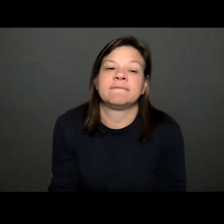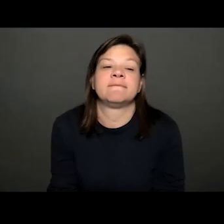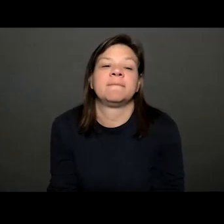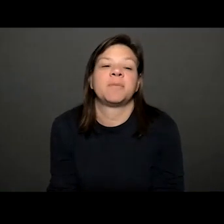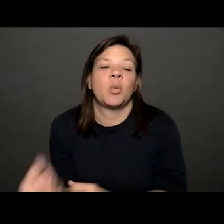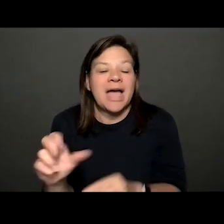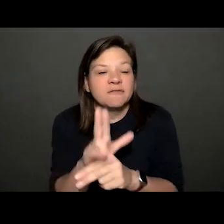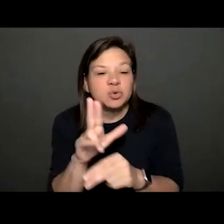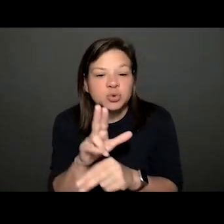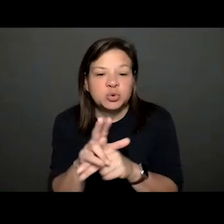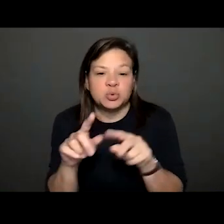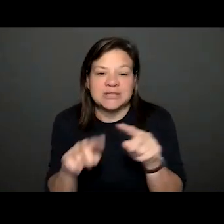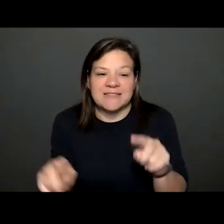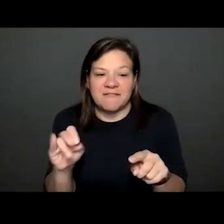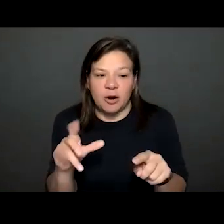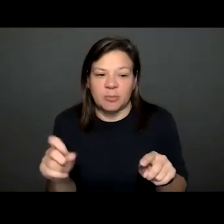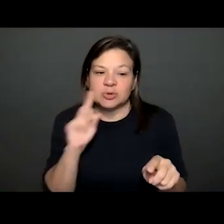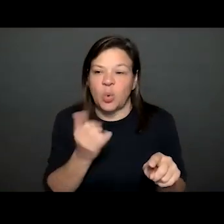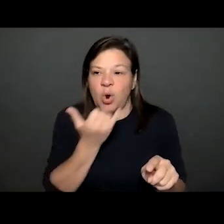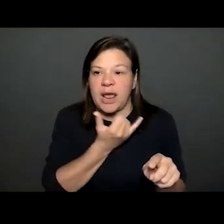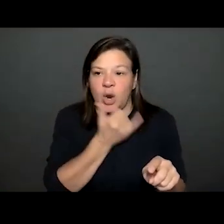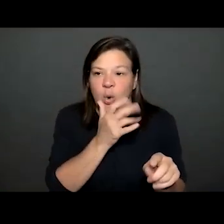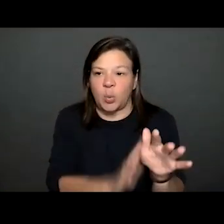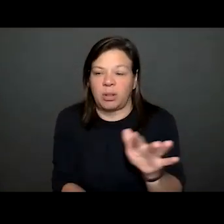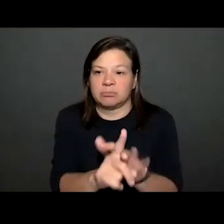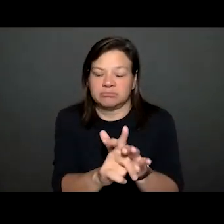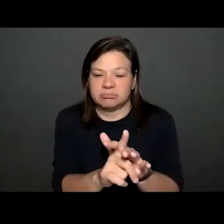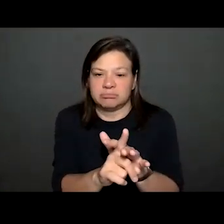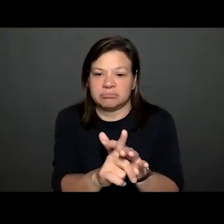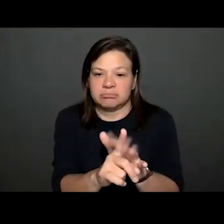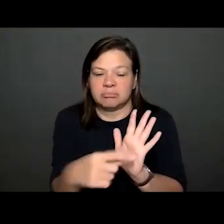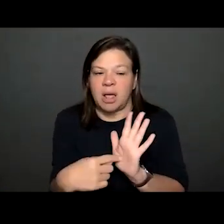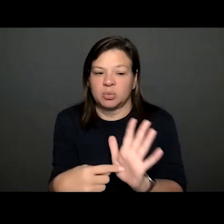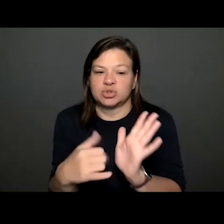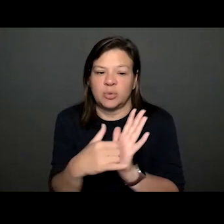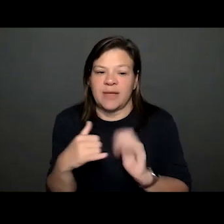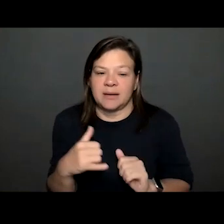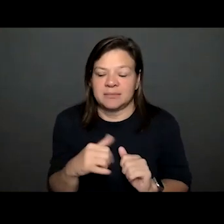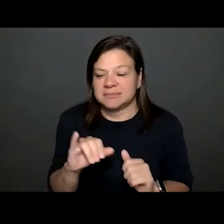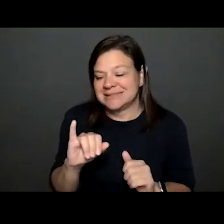LET ME DEMONSTRATE THAT. IT SAYS INVALID SYNTAX. AND JUST DOUBLE CHECKING --